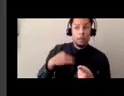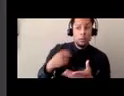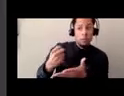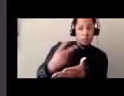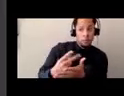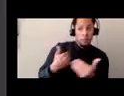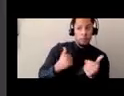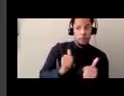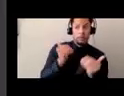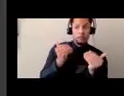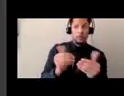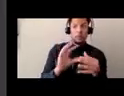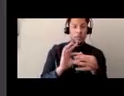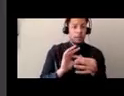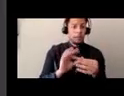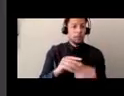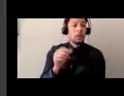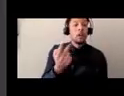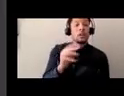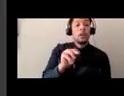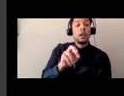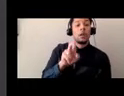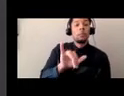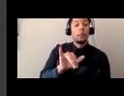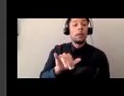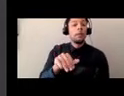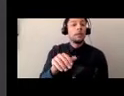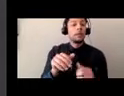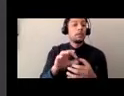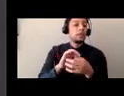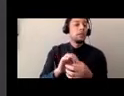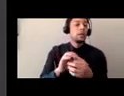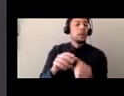Mary is with passages, the area agency on aging.